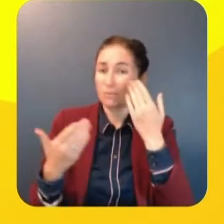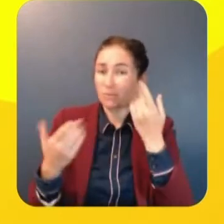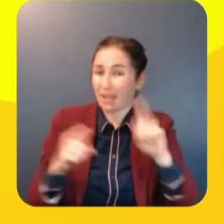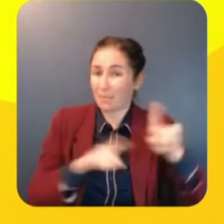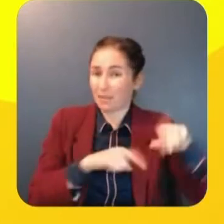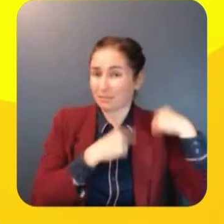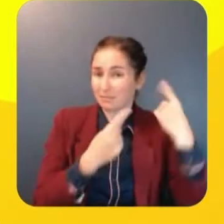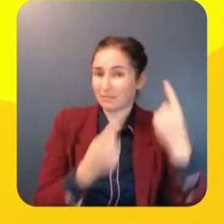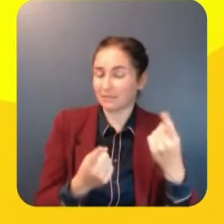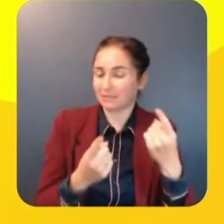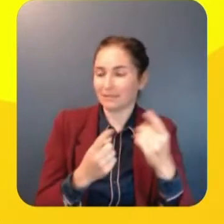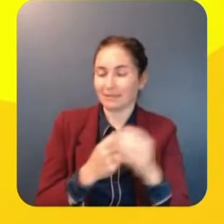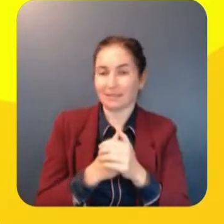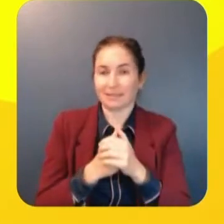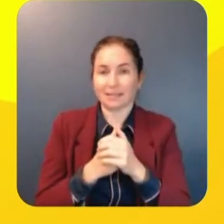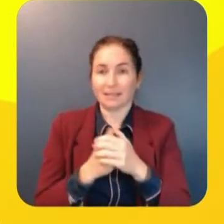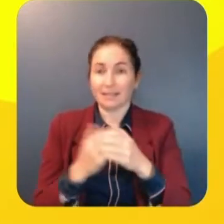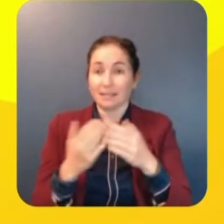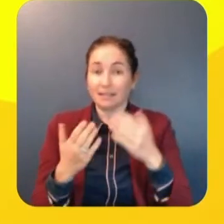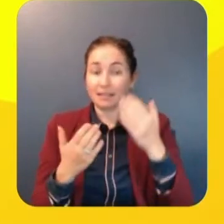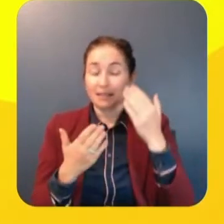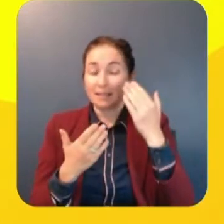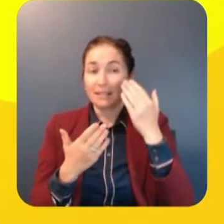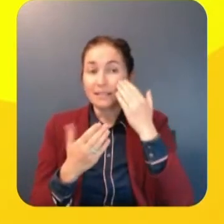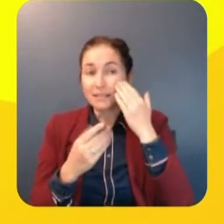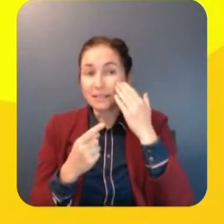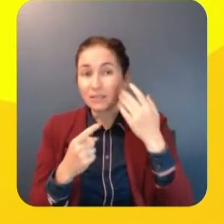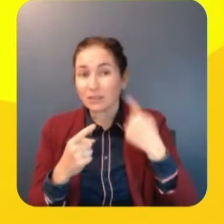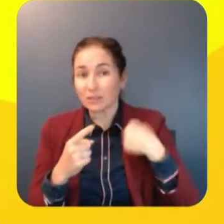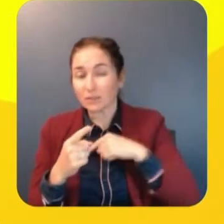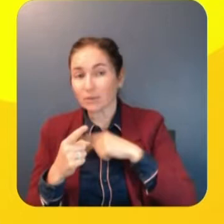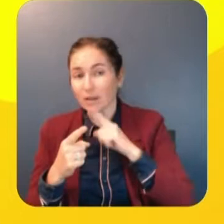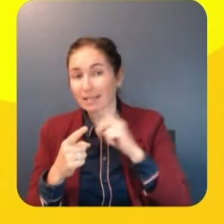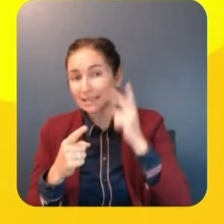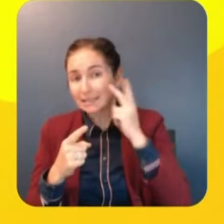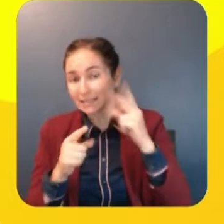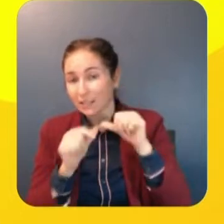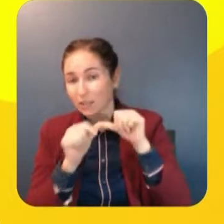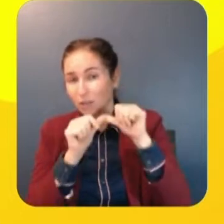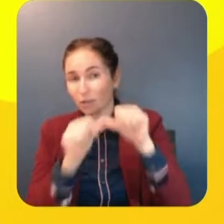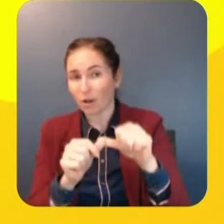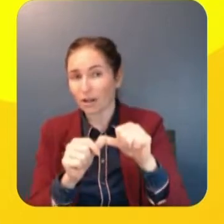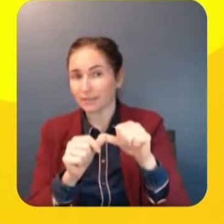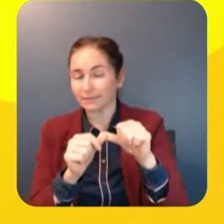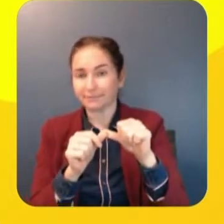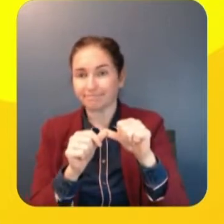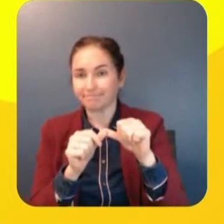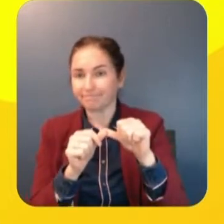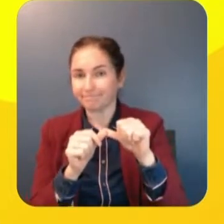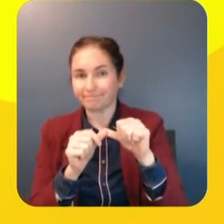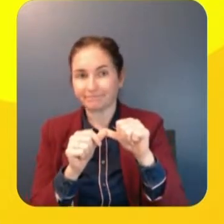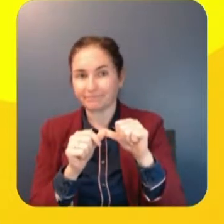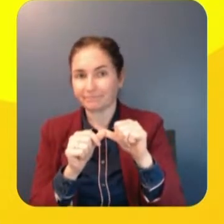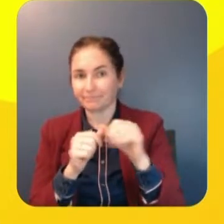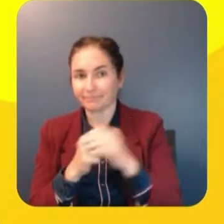and the disproportionate impact that we've seen across small businesses, women-owned businesses, minority-owned businesses?